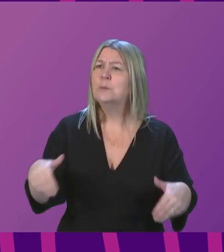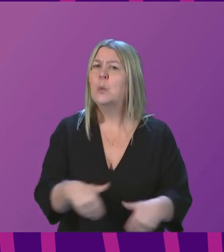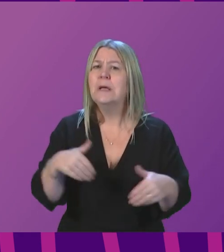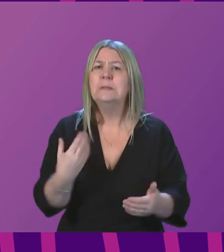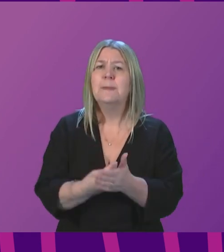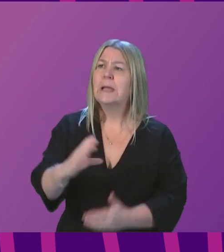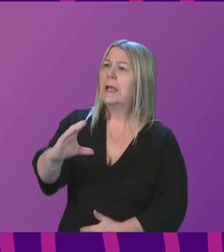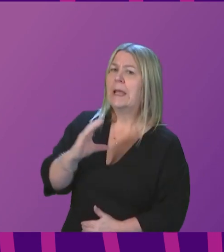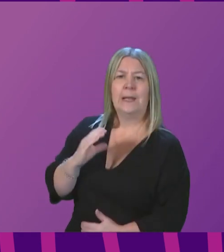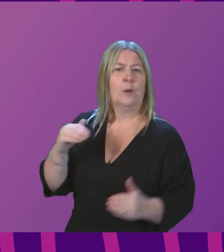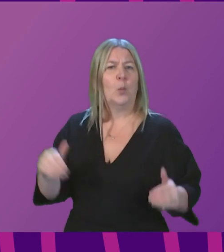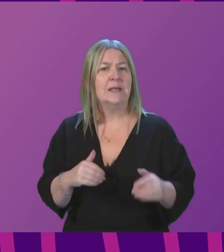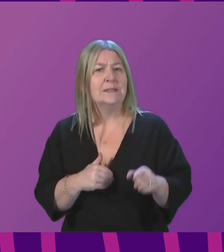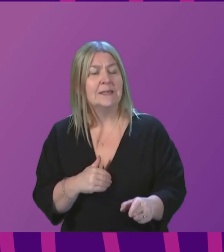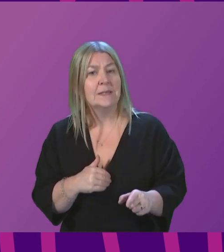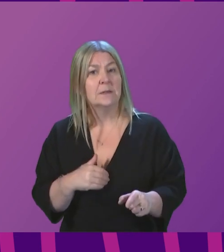This week, the Federation of Small Businesses said: